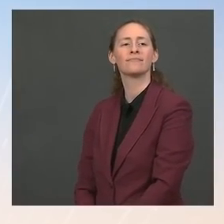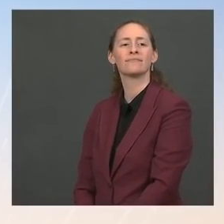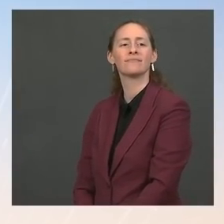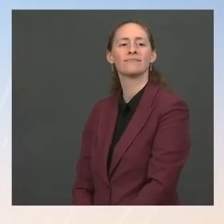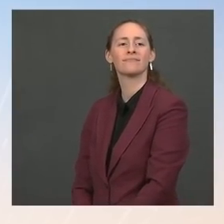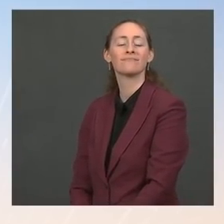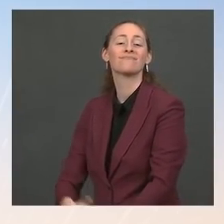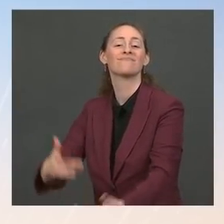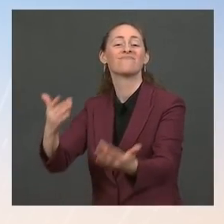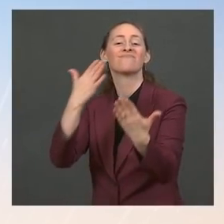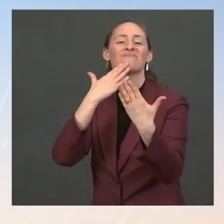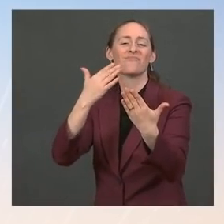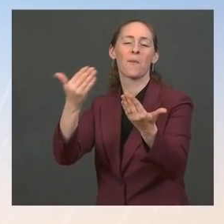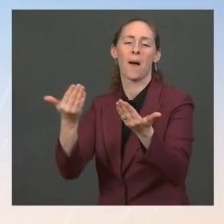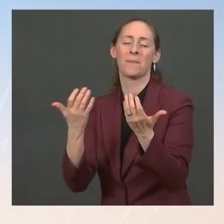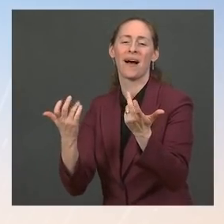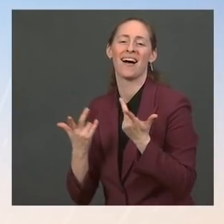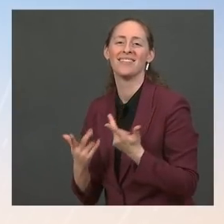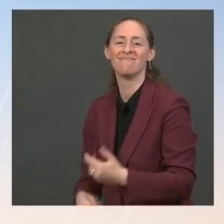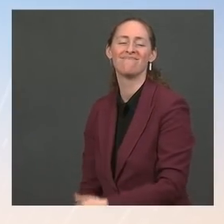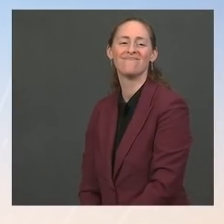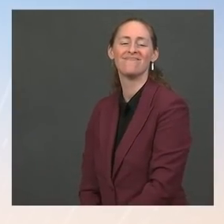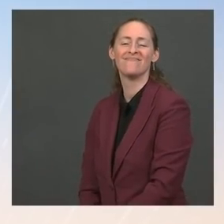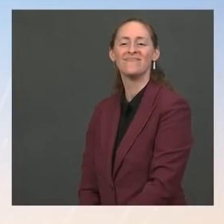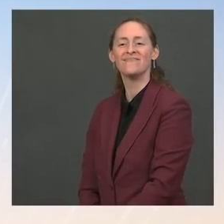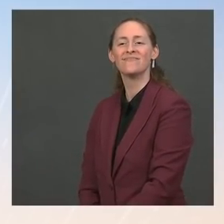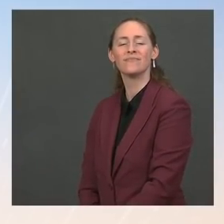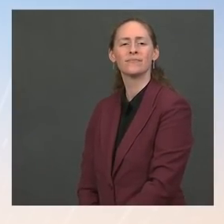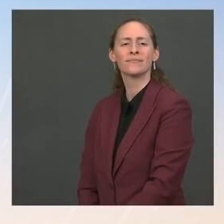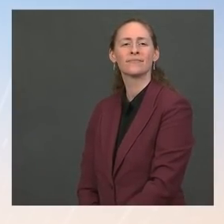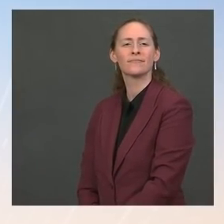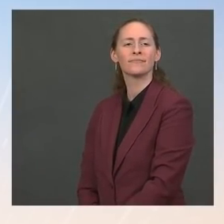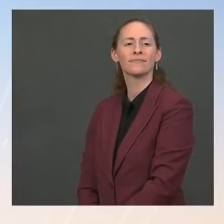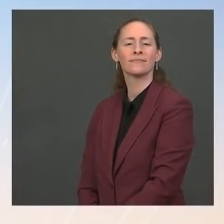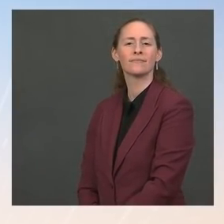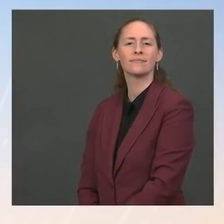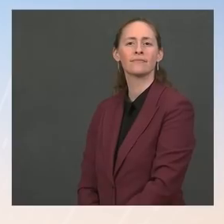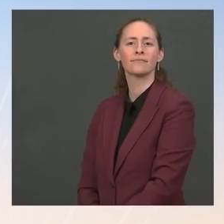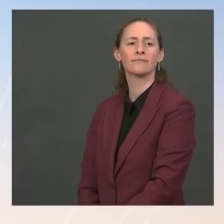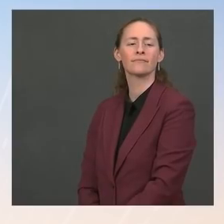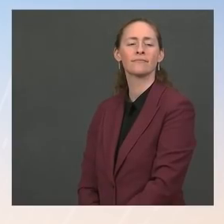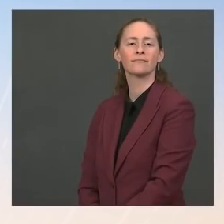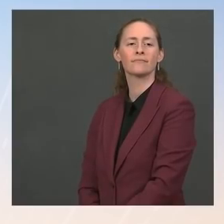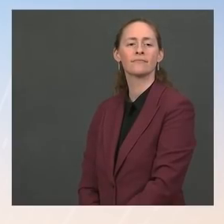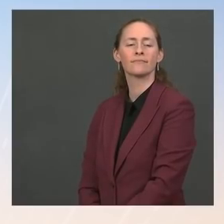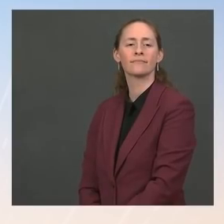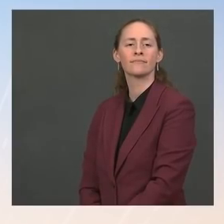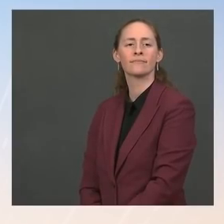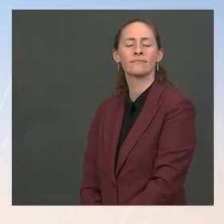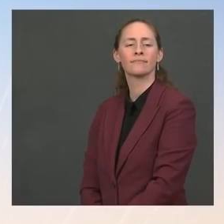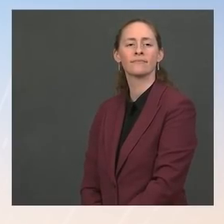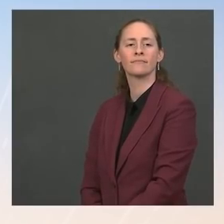from the Strategic Petroleum Reserve to bring down costs. And that would be somewhat of an immediate action